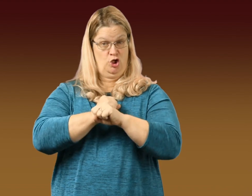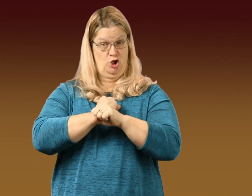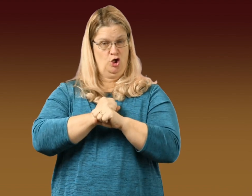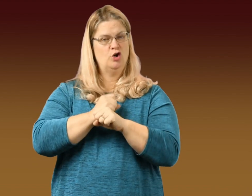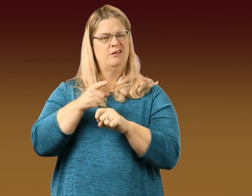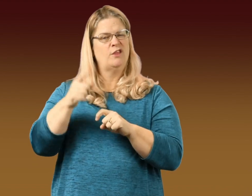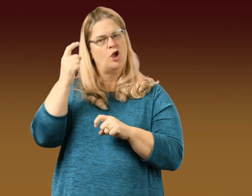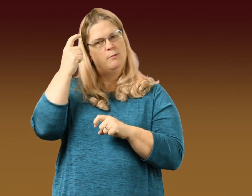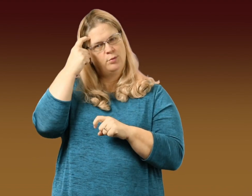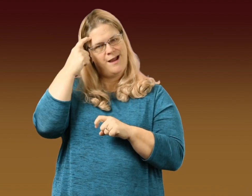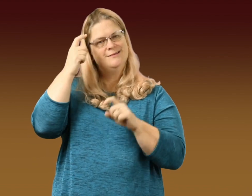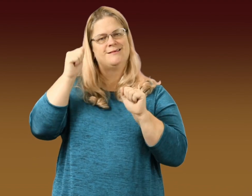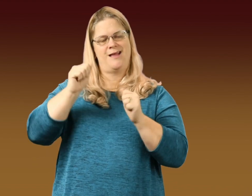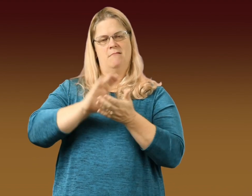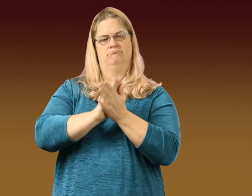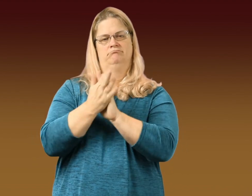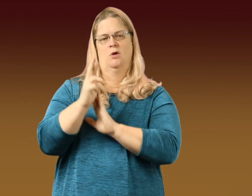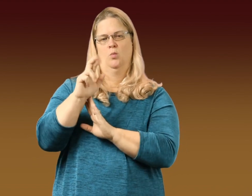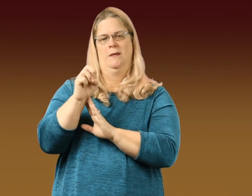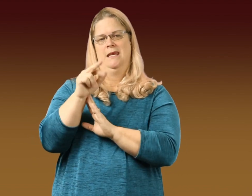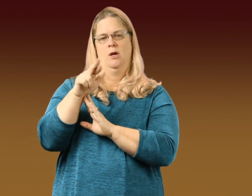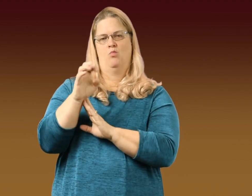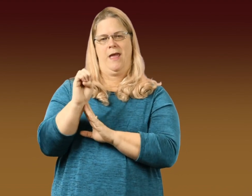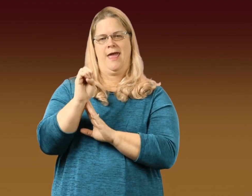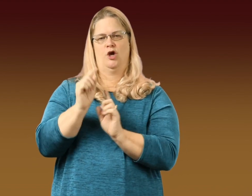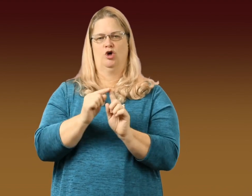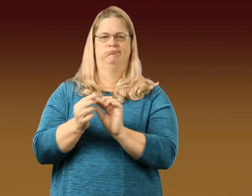and secure, their brains can rewire.